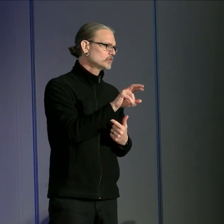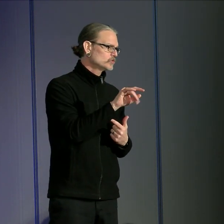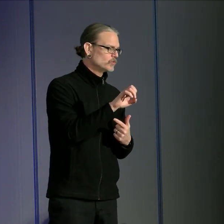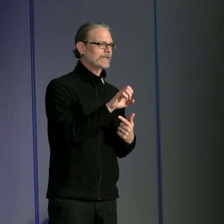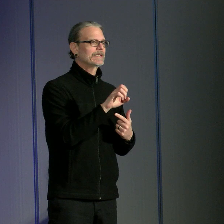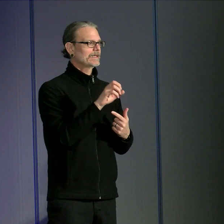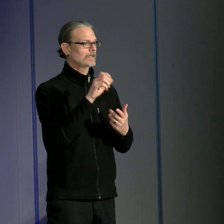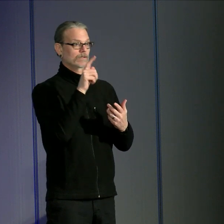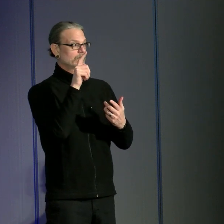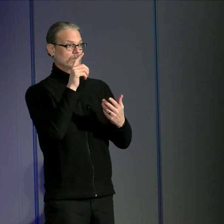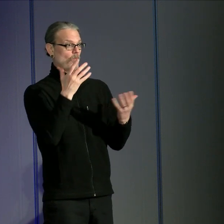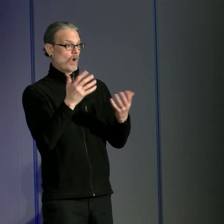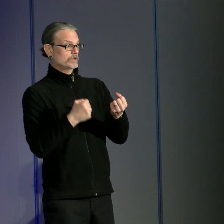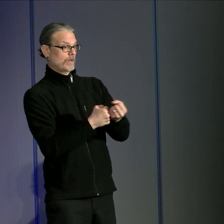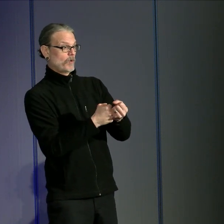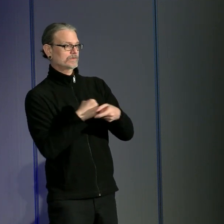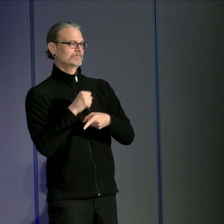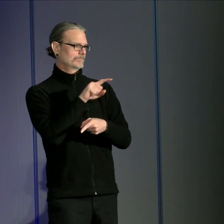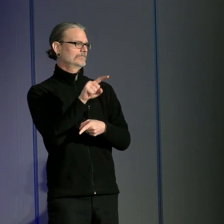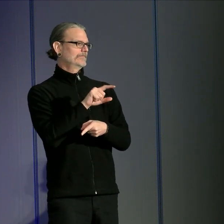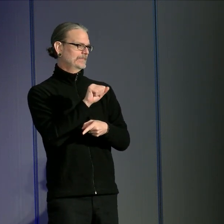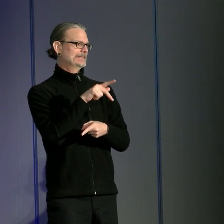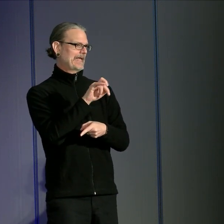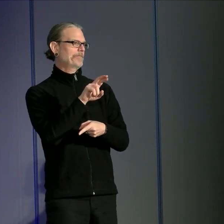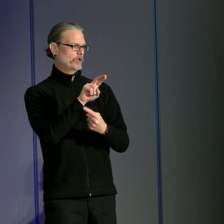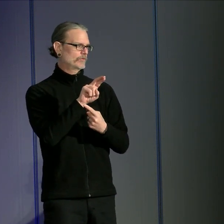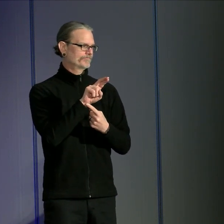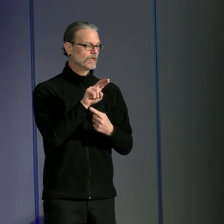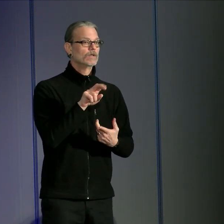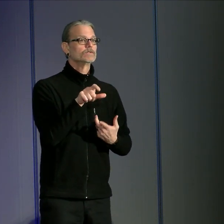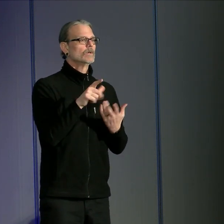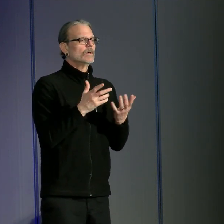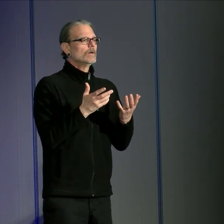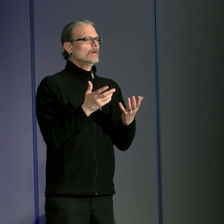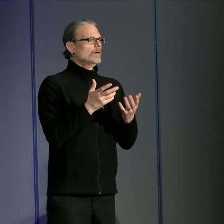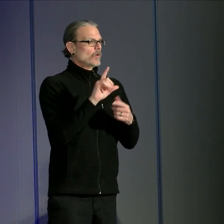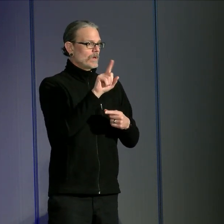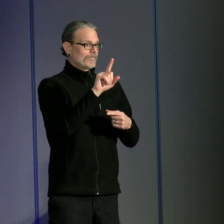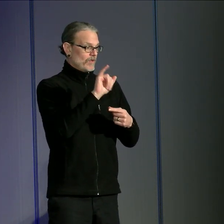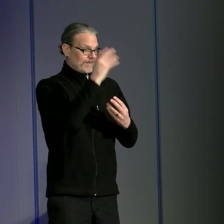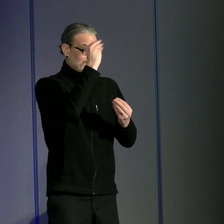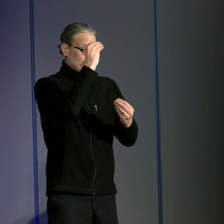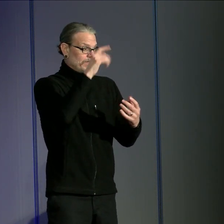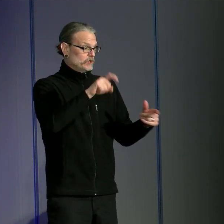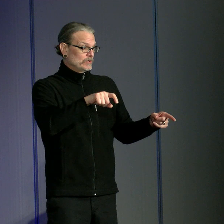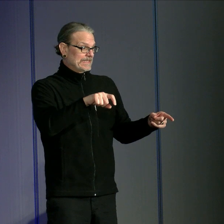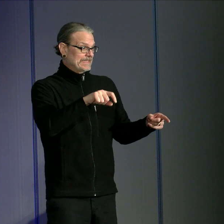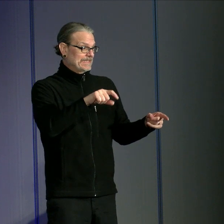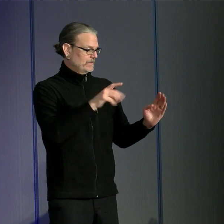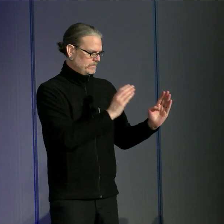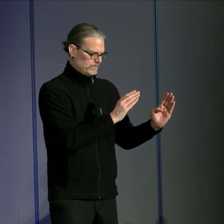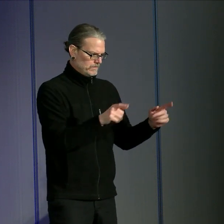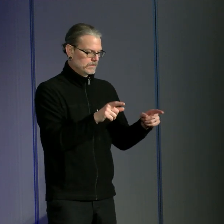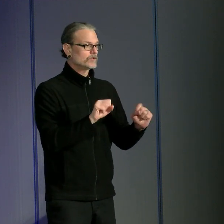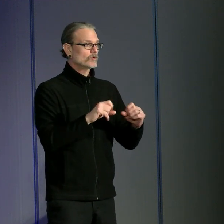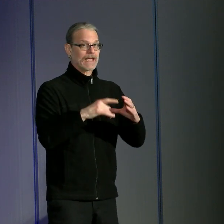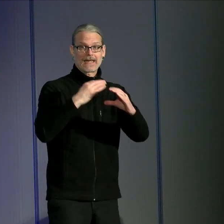So you can support the workflow wherever the information is needed. You can send an email to the boss.